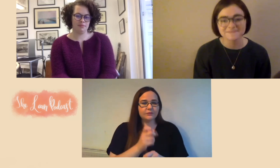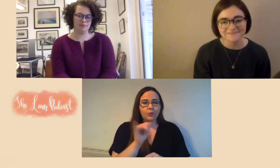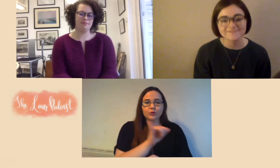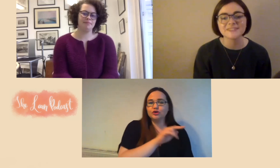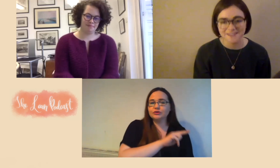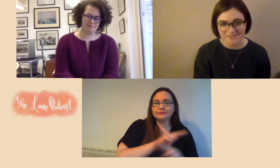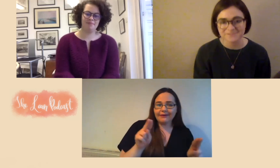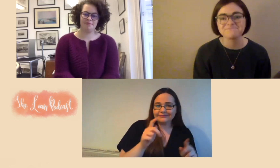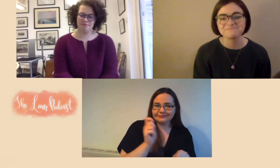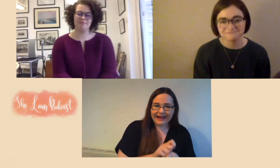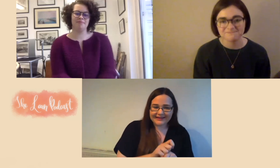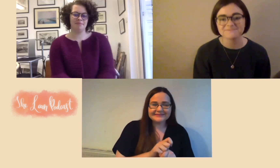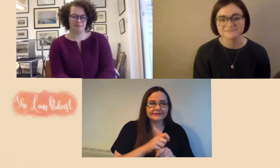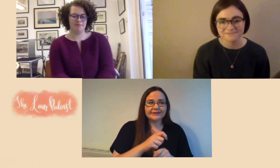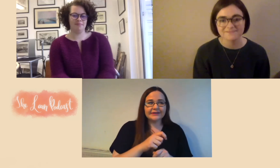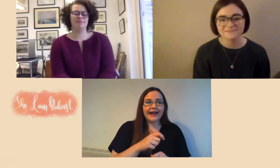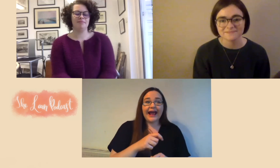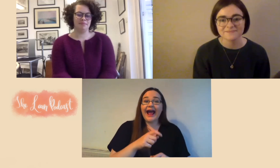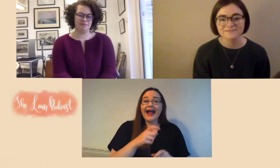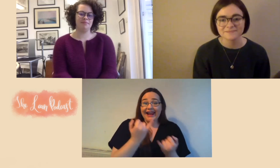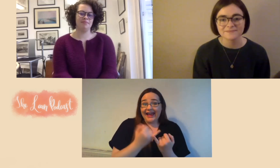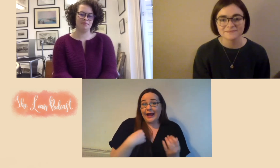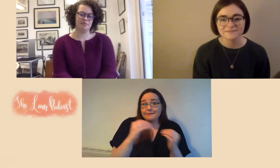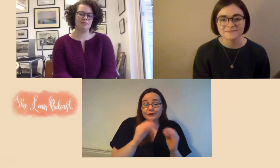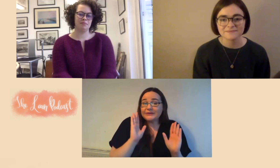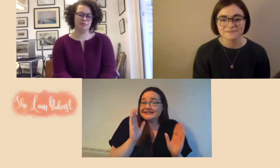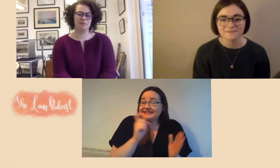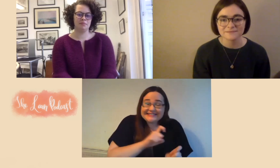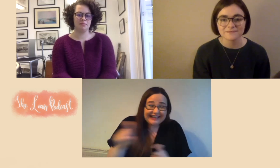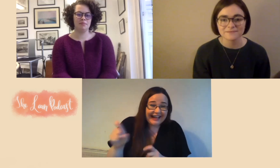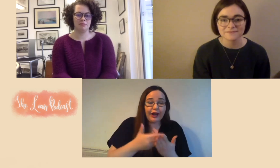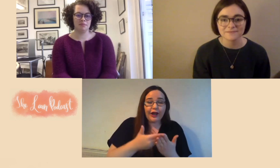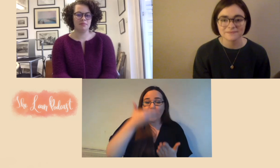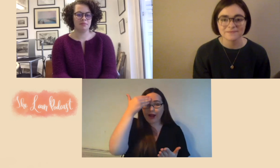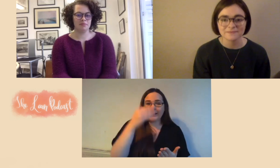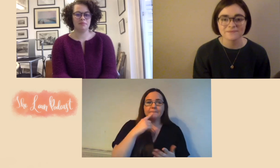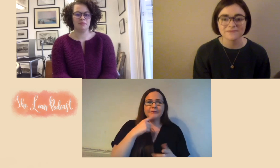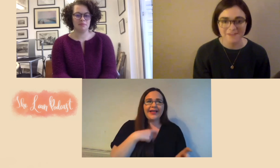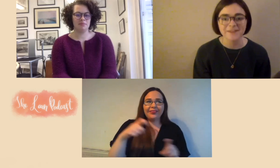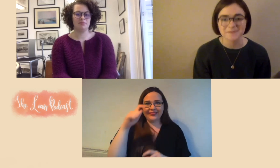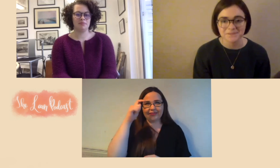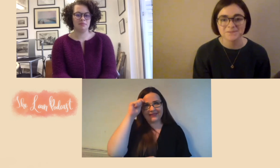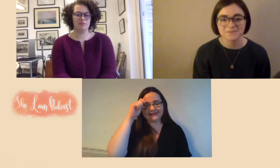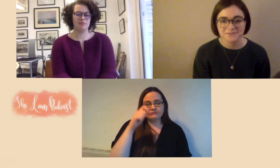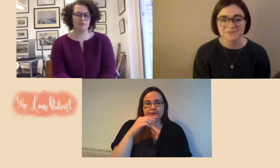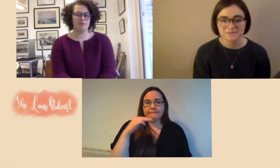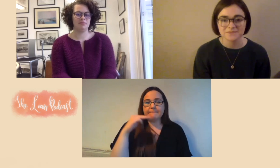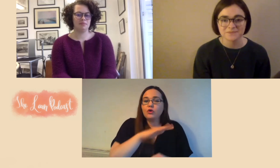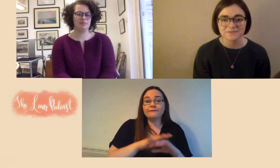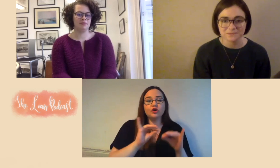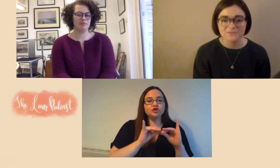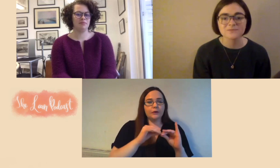And sometimes people aren't aware of that. And I think it's really up to the interpreters to be aware as to what platforms work well